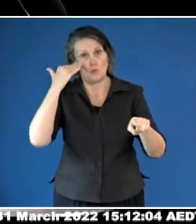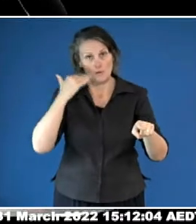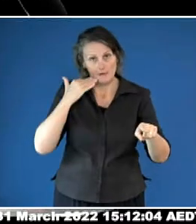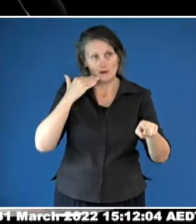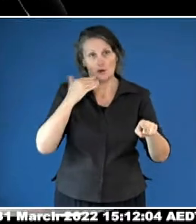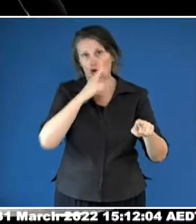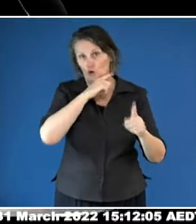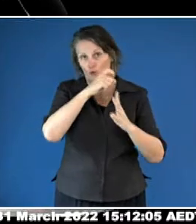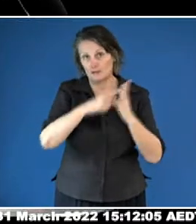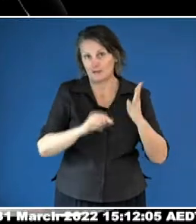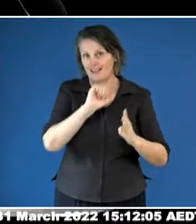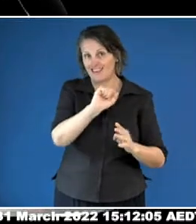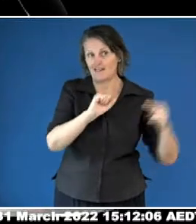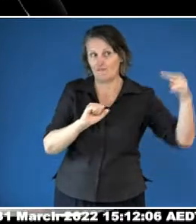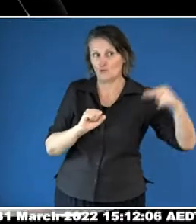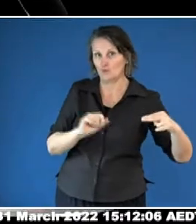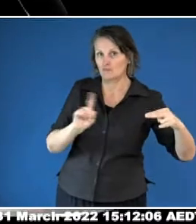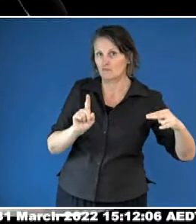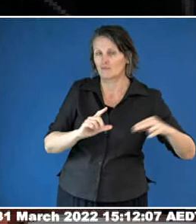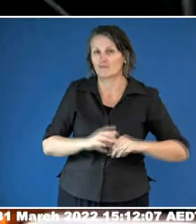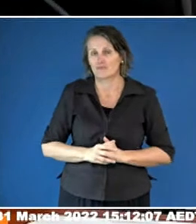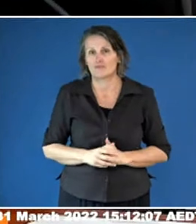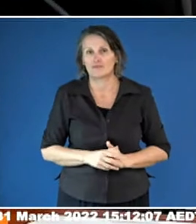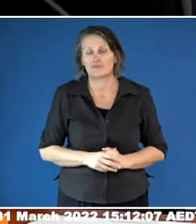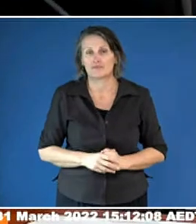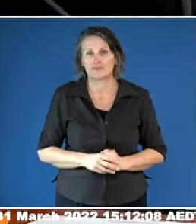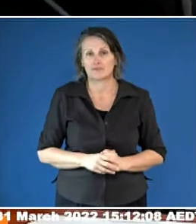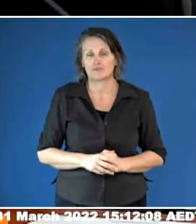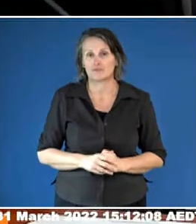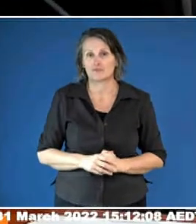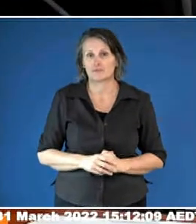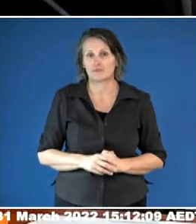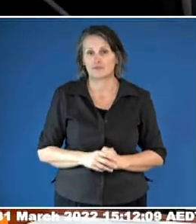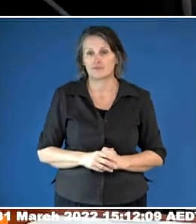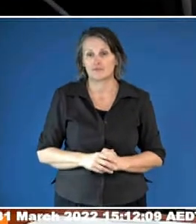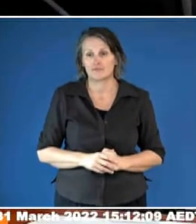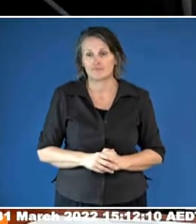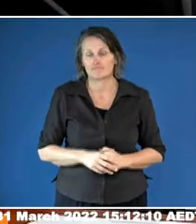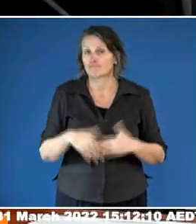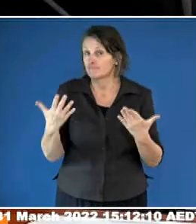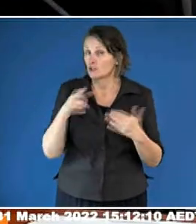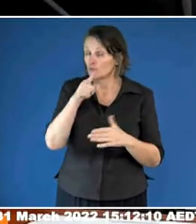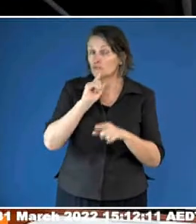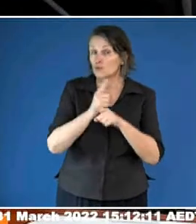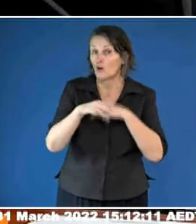which is about the NDIS providing - or the NDIA, probably, providing accessible